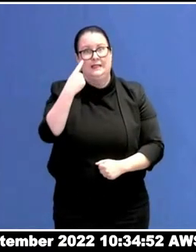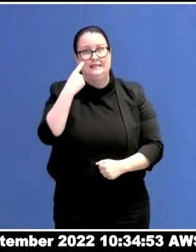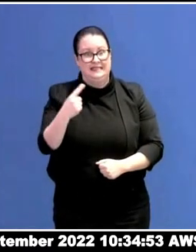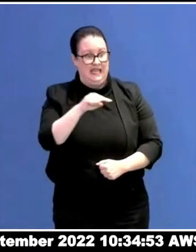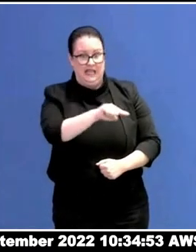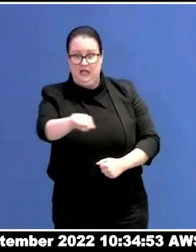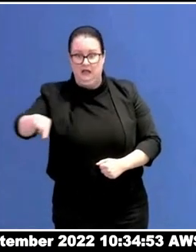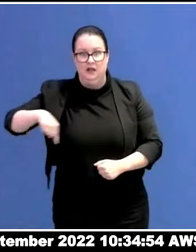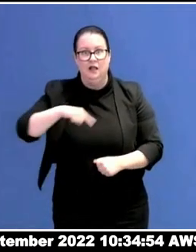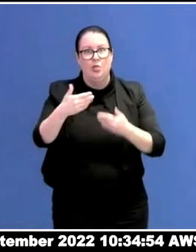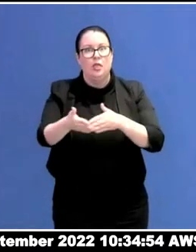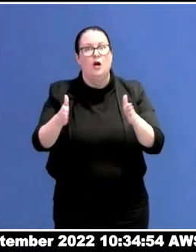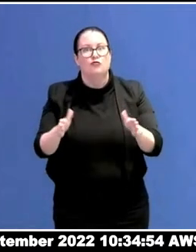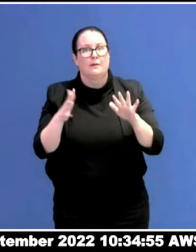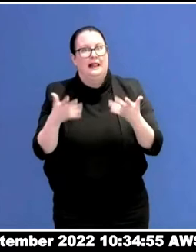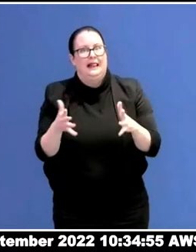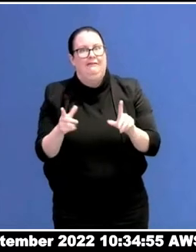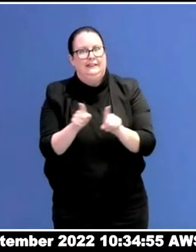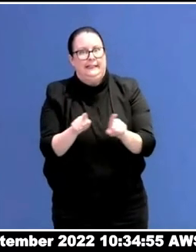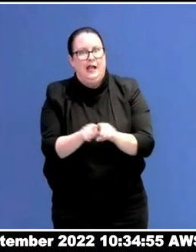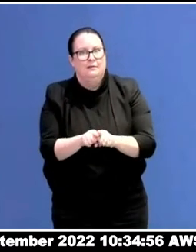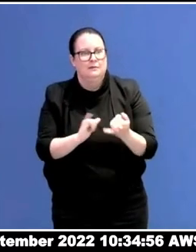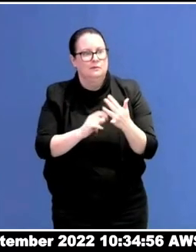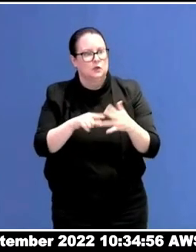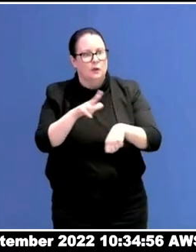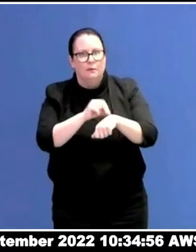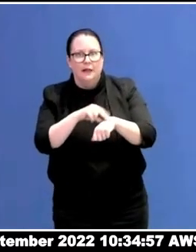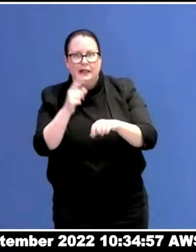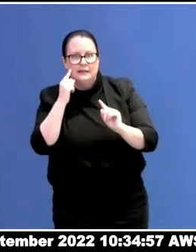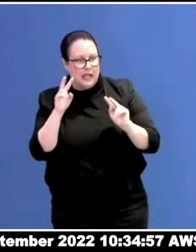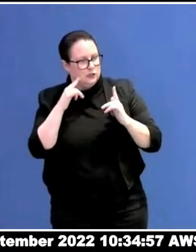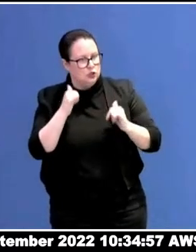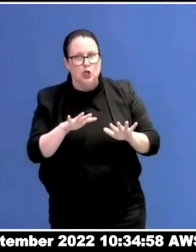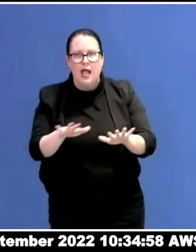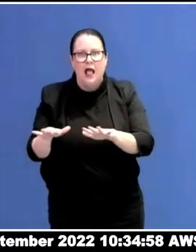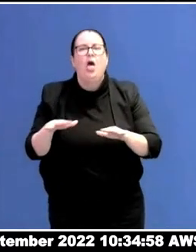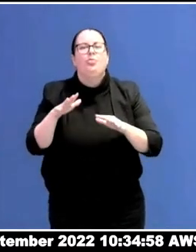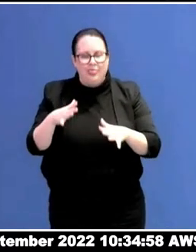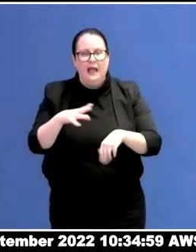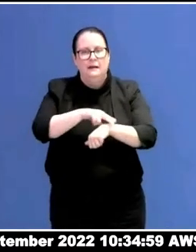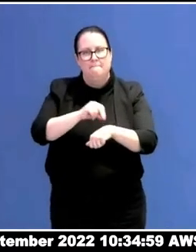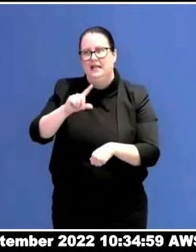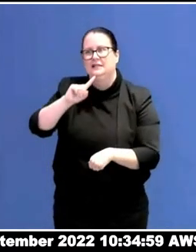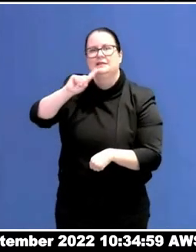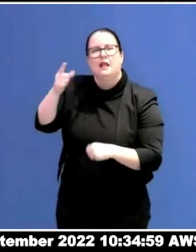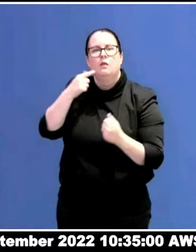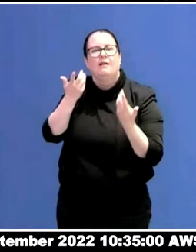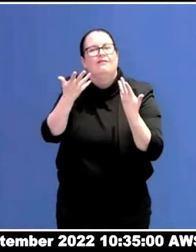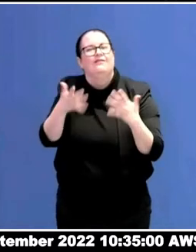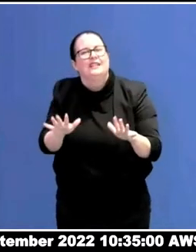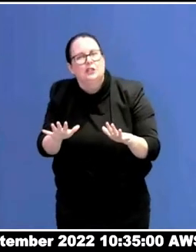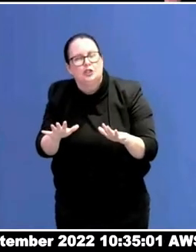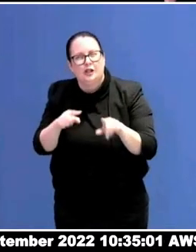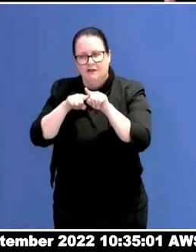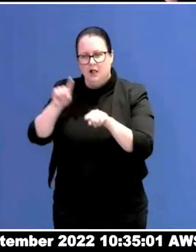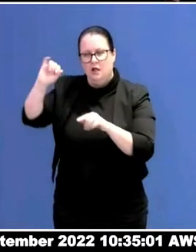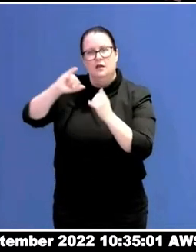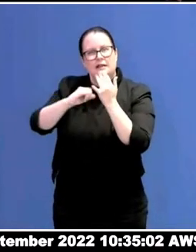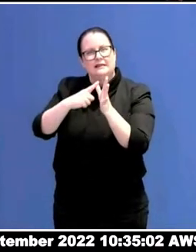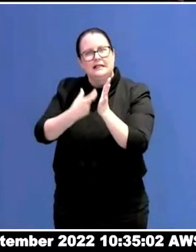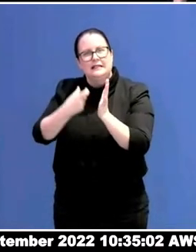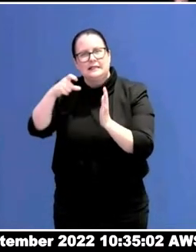called and from their direction, obviously, in that - and also SARC's input as to